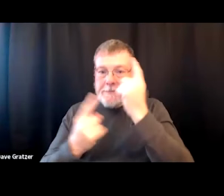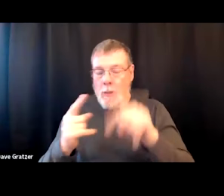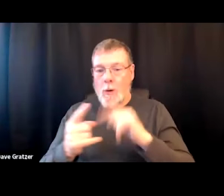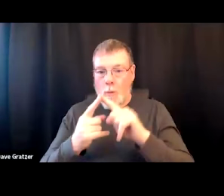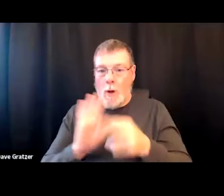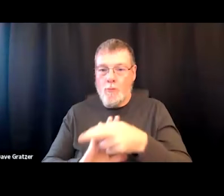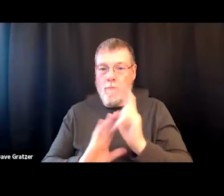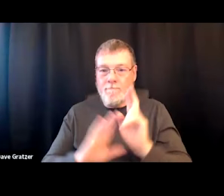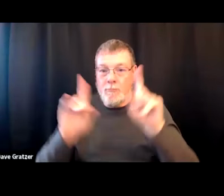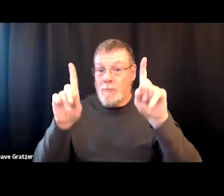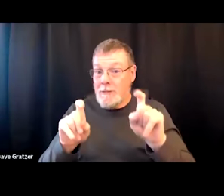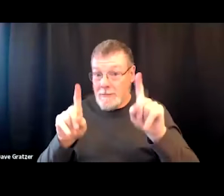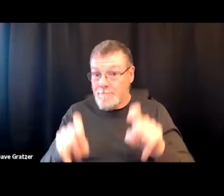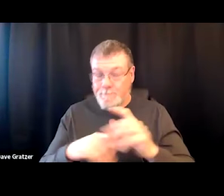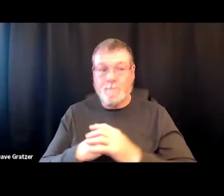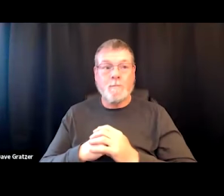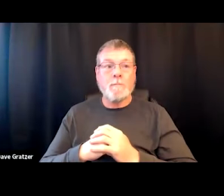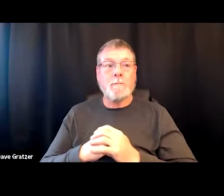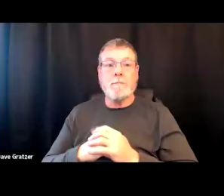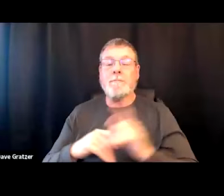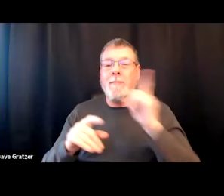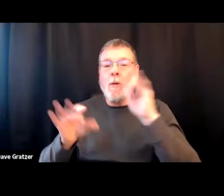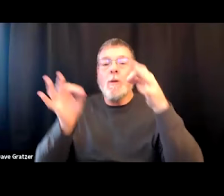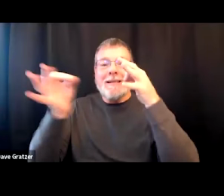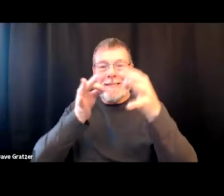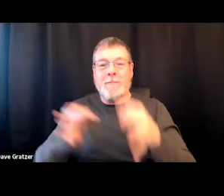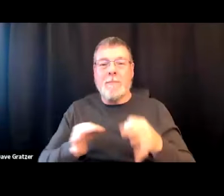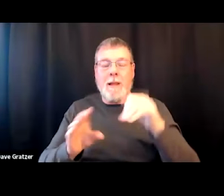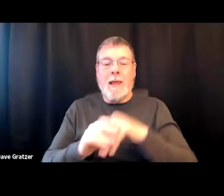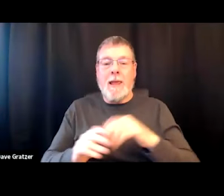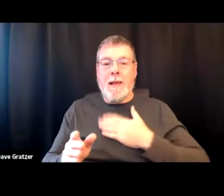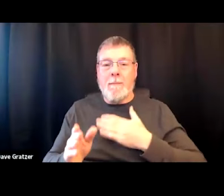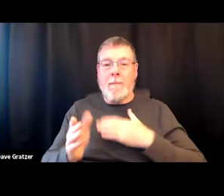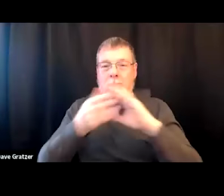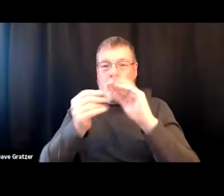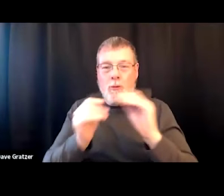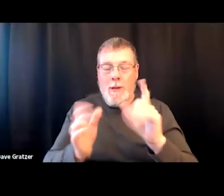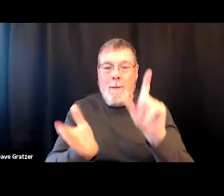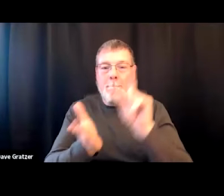These are described in the monograph that I mentioned earlier that's published by SAMHSA